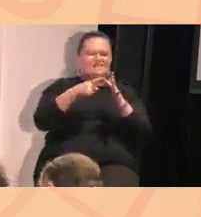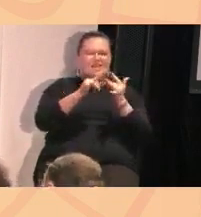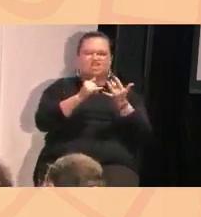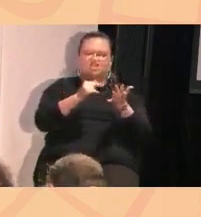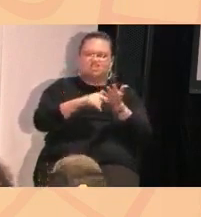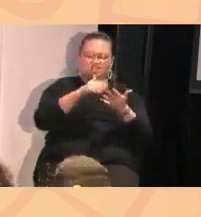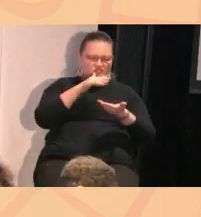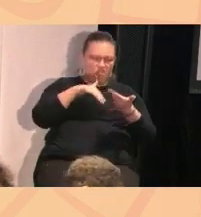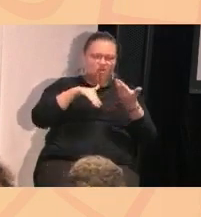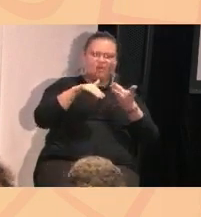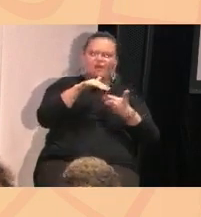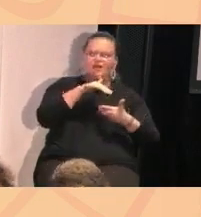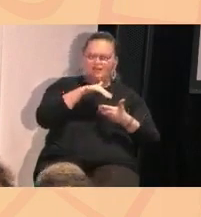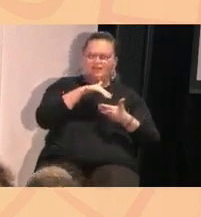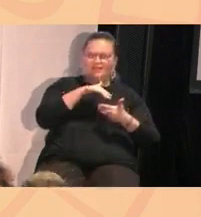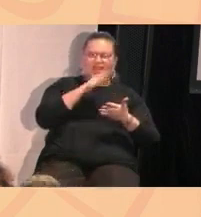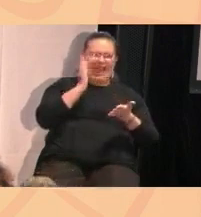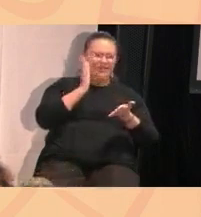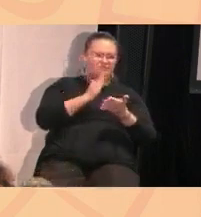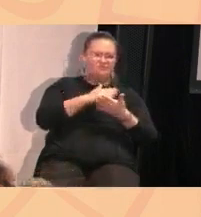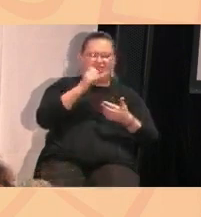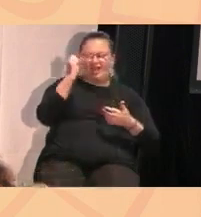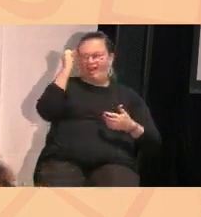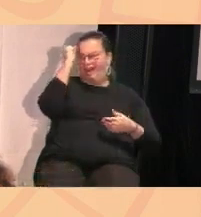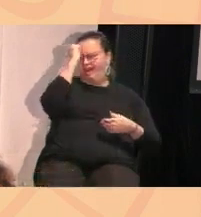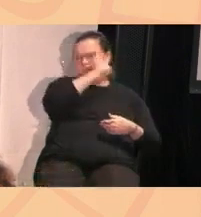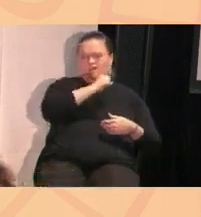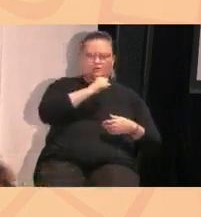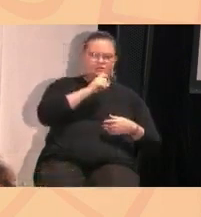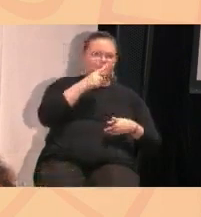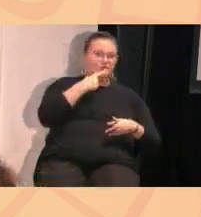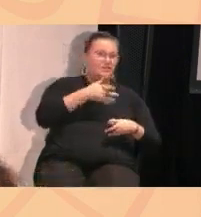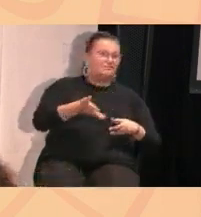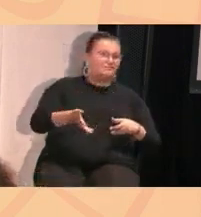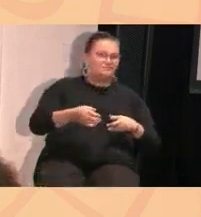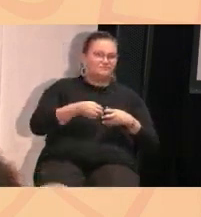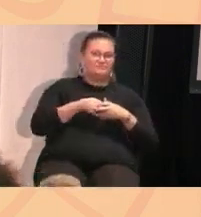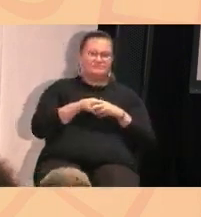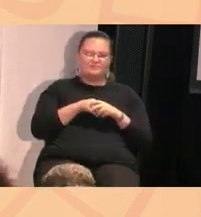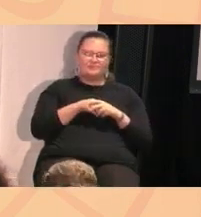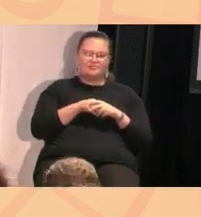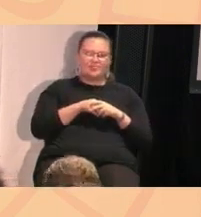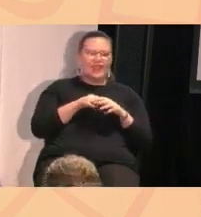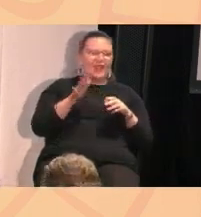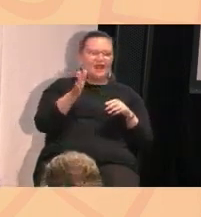And basically, essentially, he said that Australia was basically a neo-fascist society.